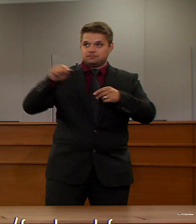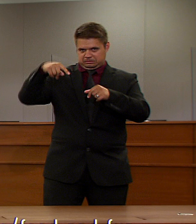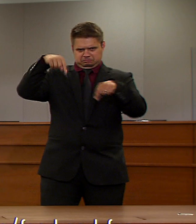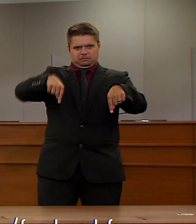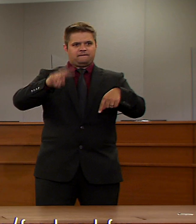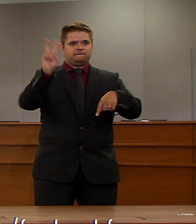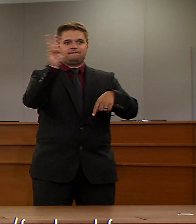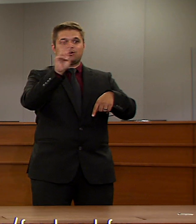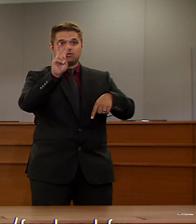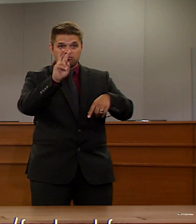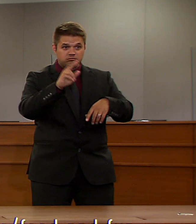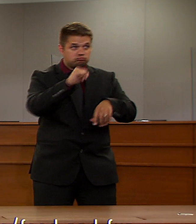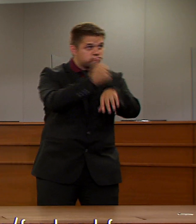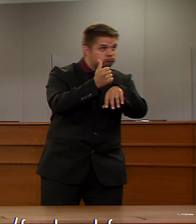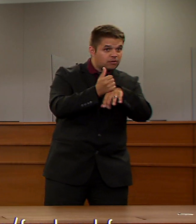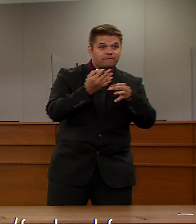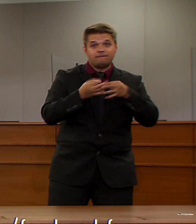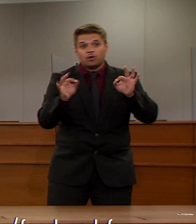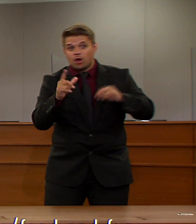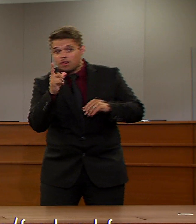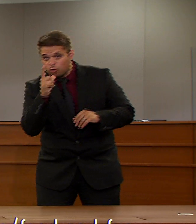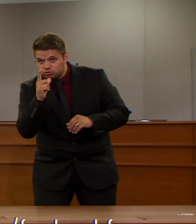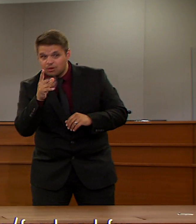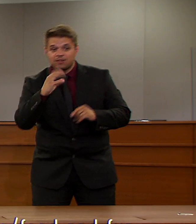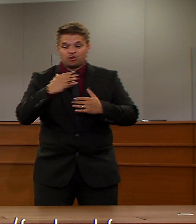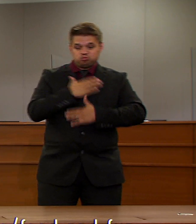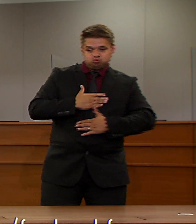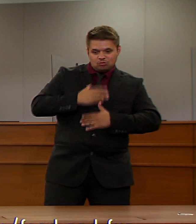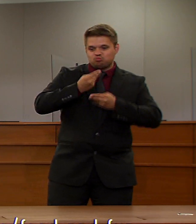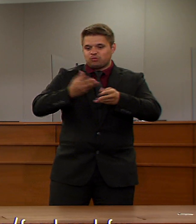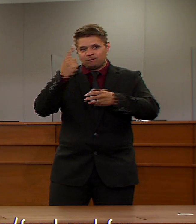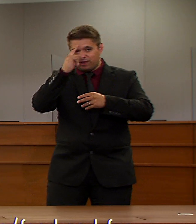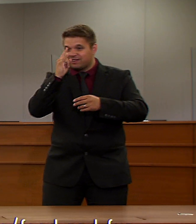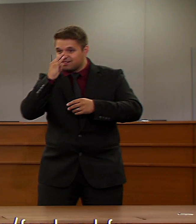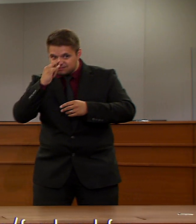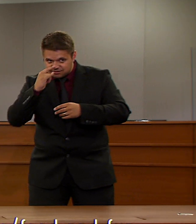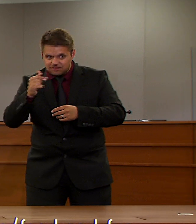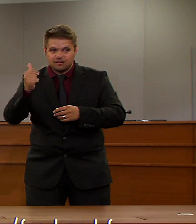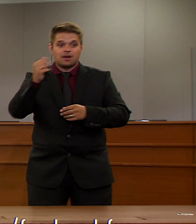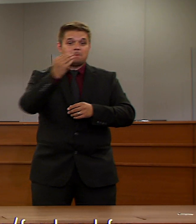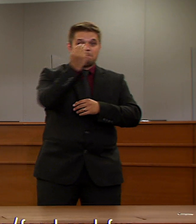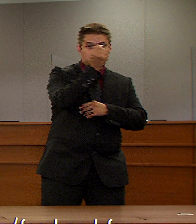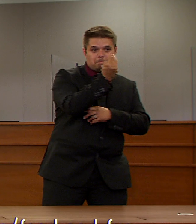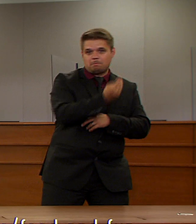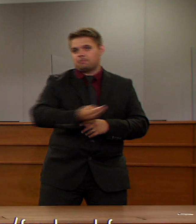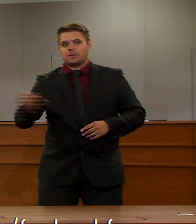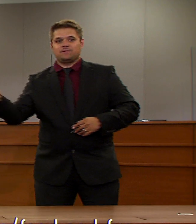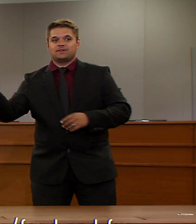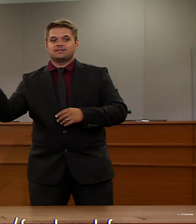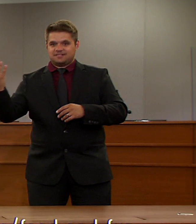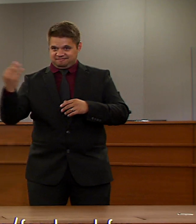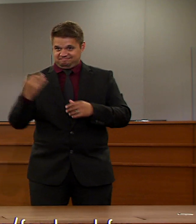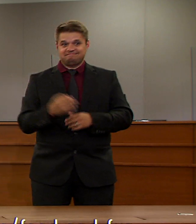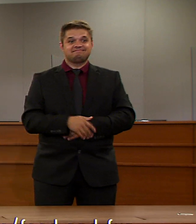every weekday since June 22nd. And in just the past four weeks the program has distributed over